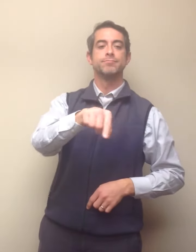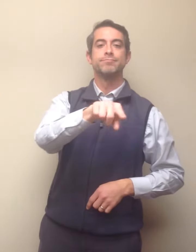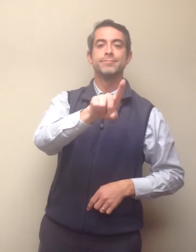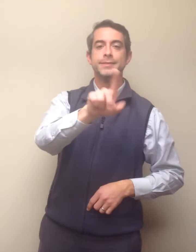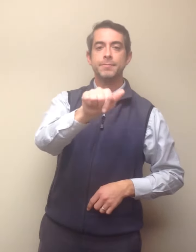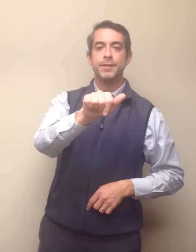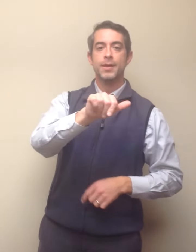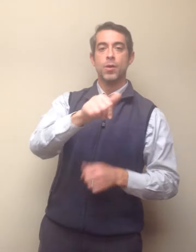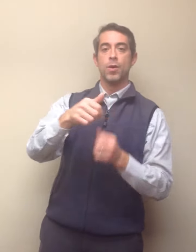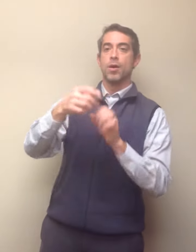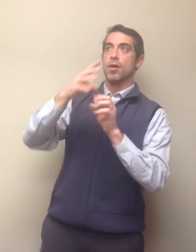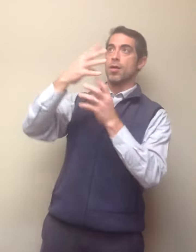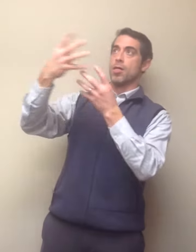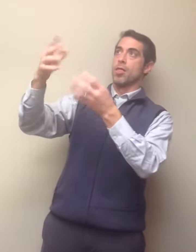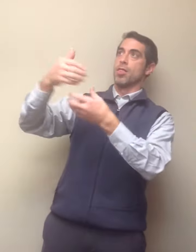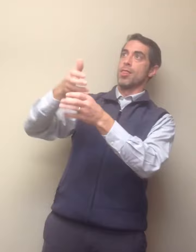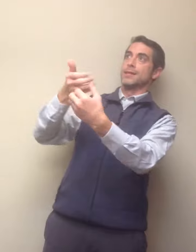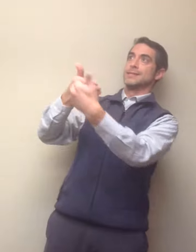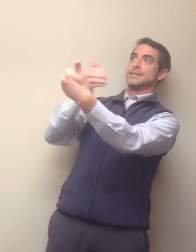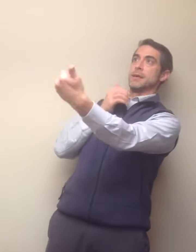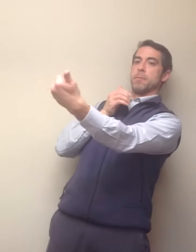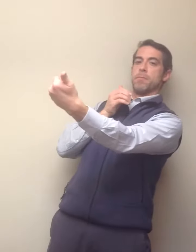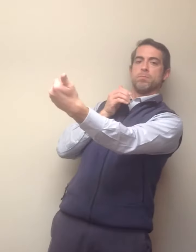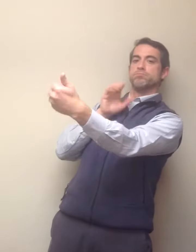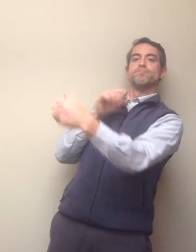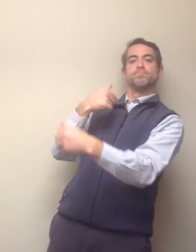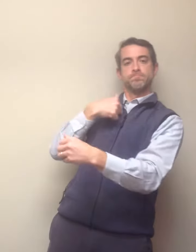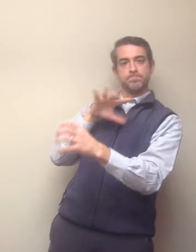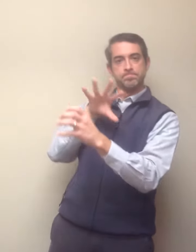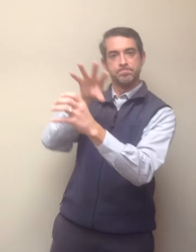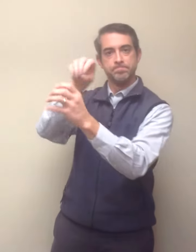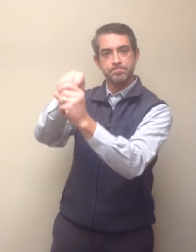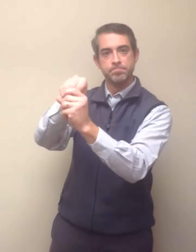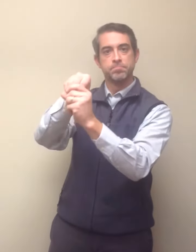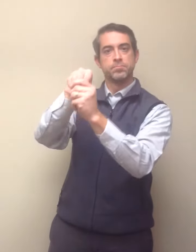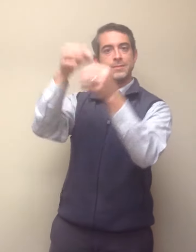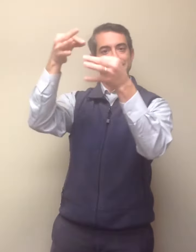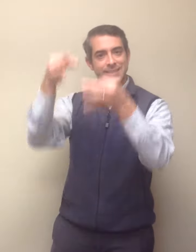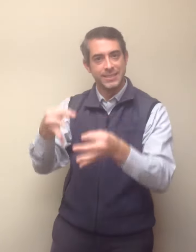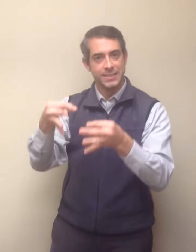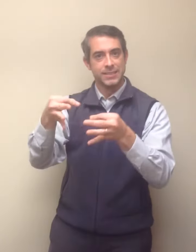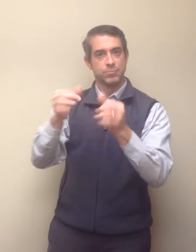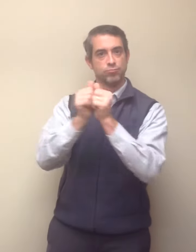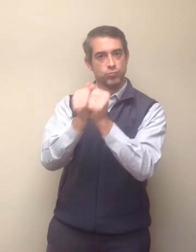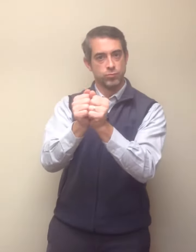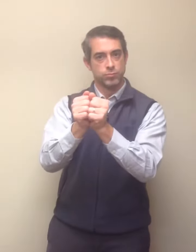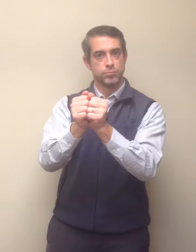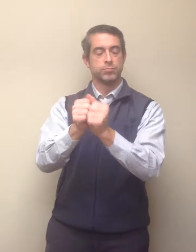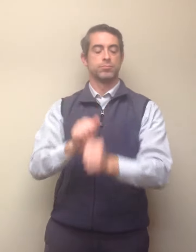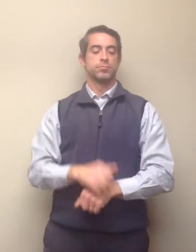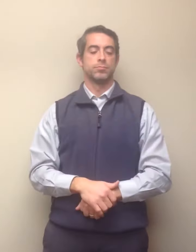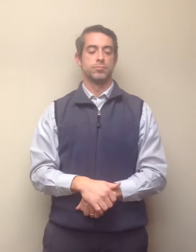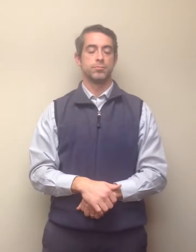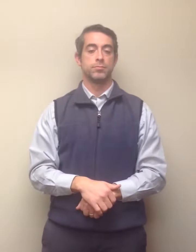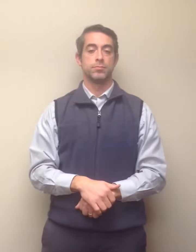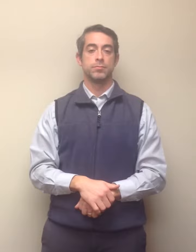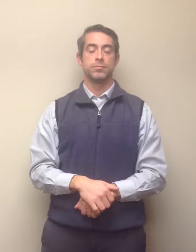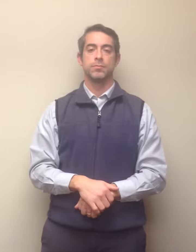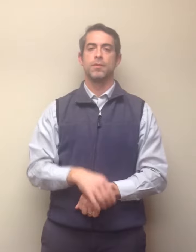decision-making process That participation begins with voting